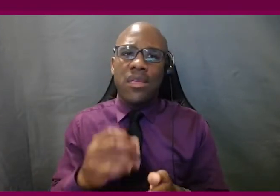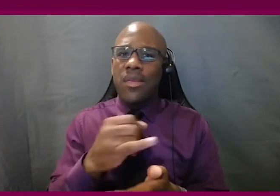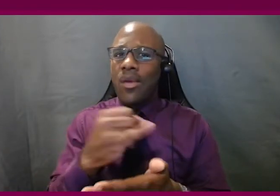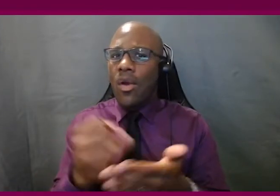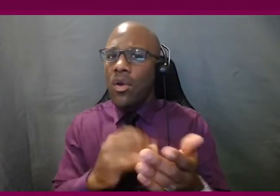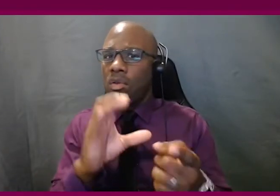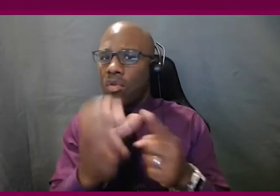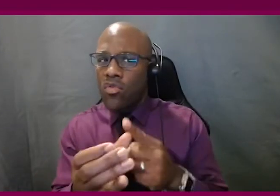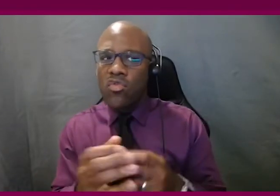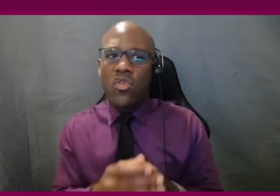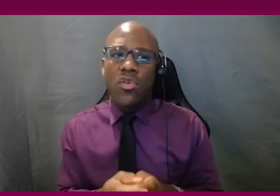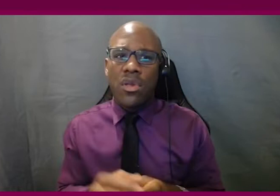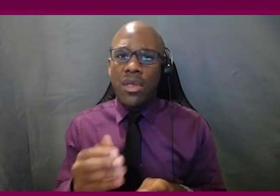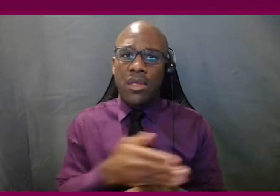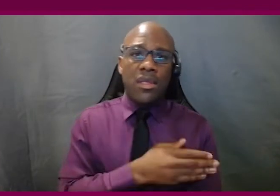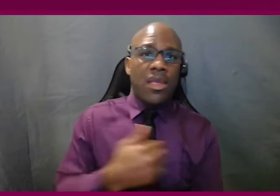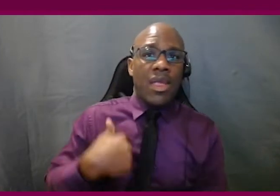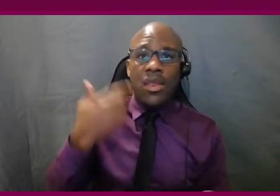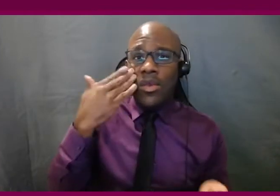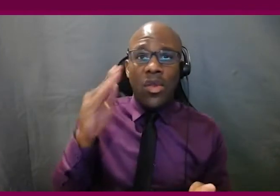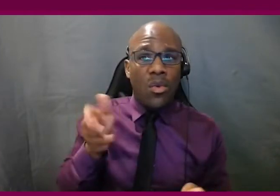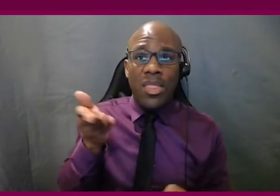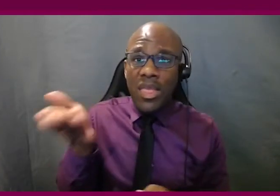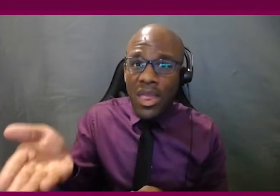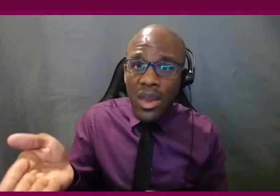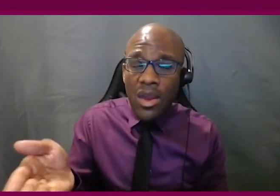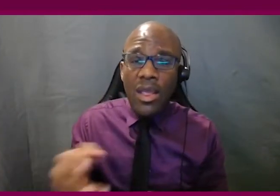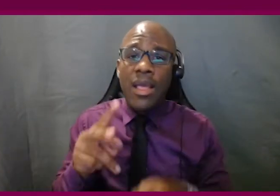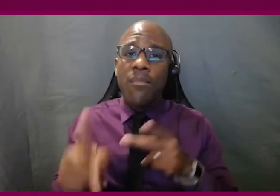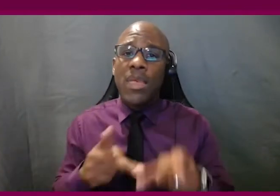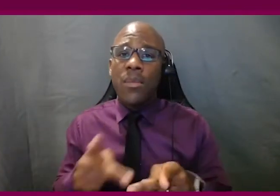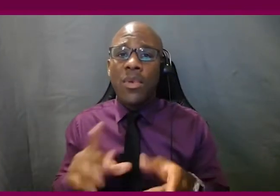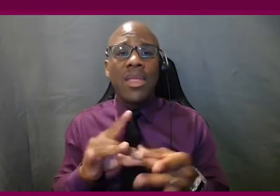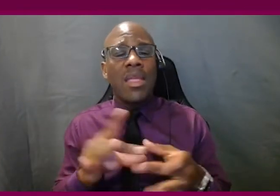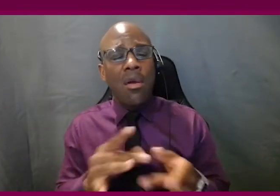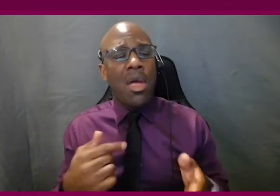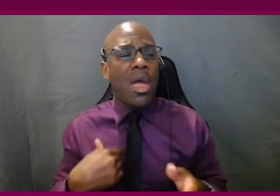works with disabled people because I've been to therapy myself. I know what that feels like.